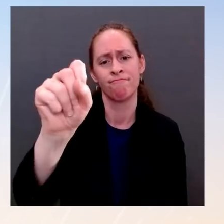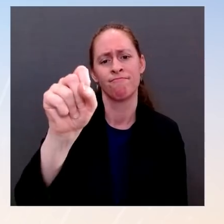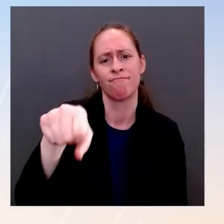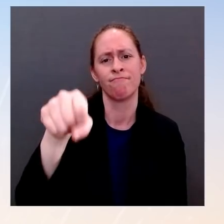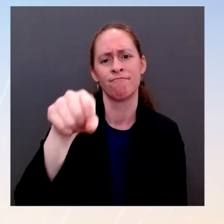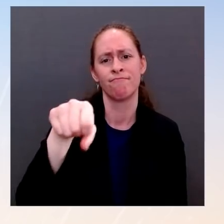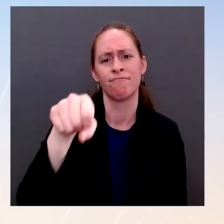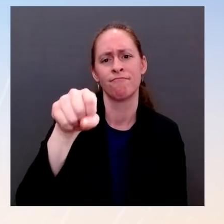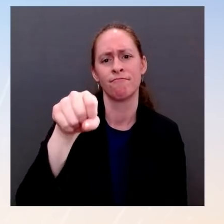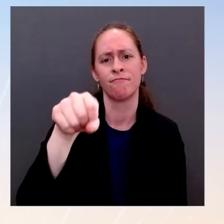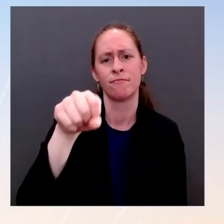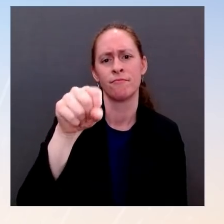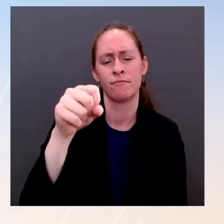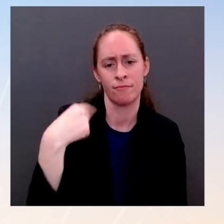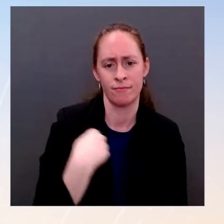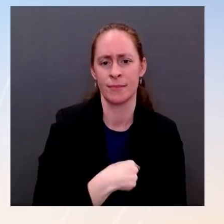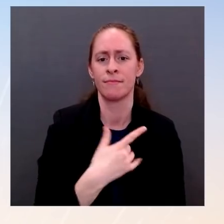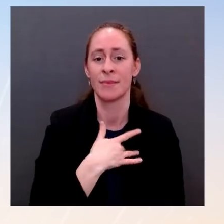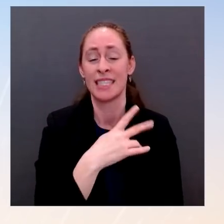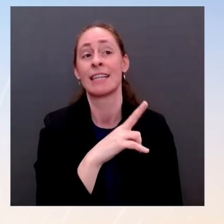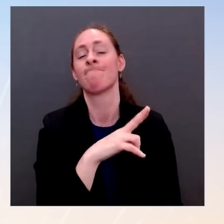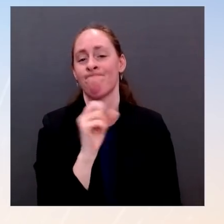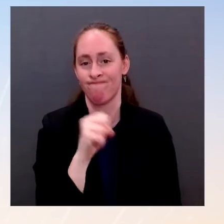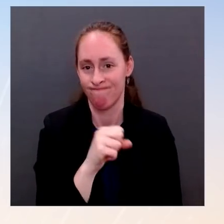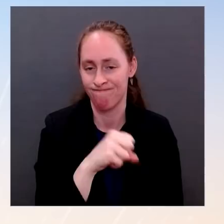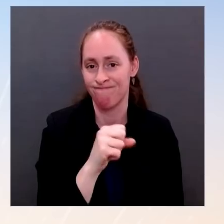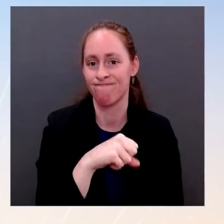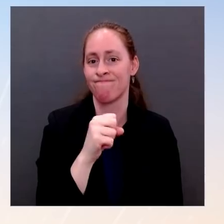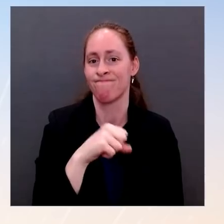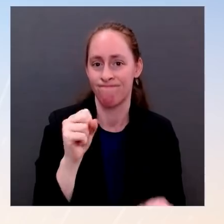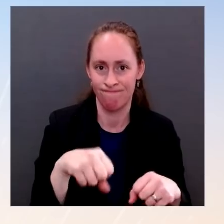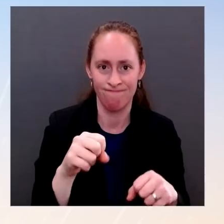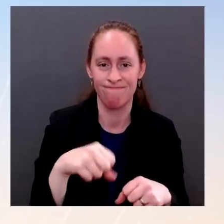that the Russians would take part in pretexts